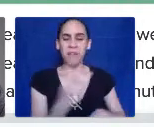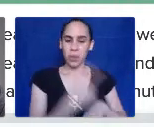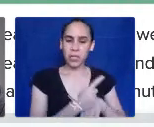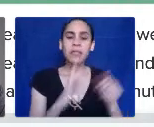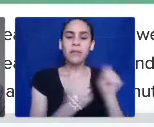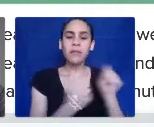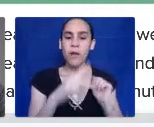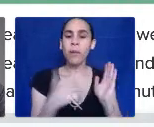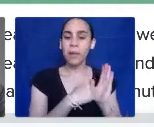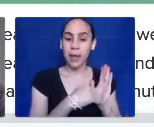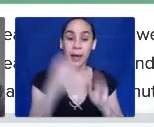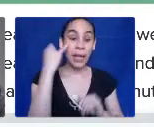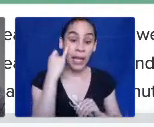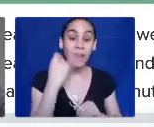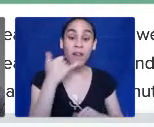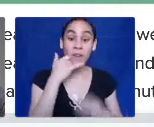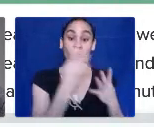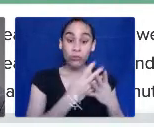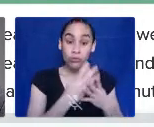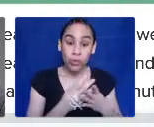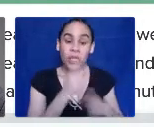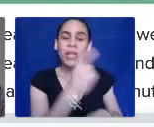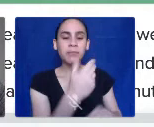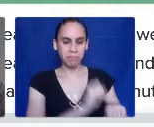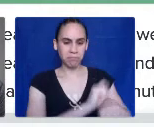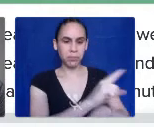um if there's a phone screen send a thank you note ask about next steps it's an interview send